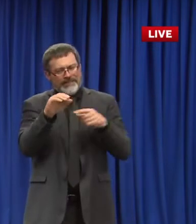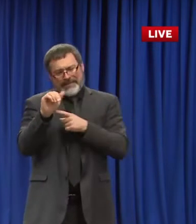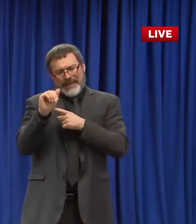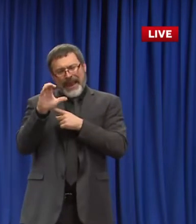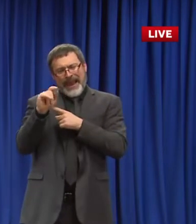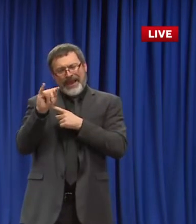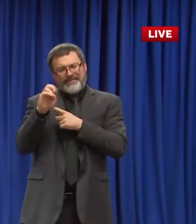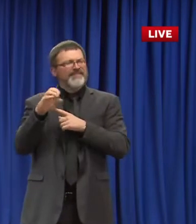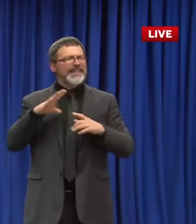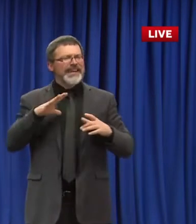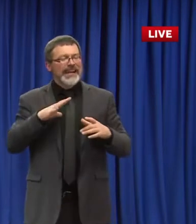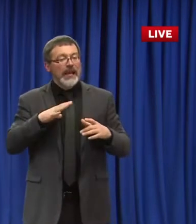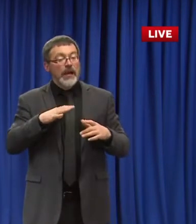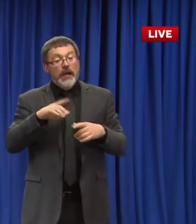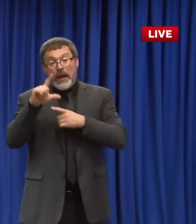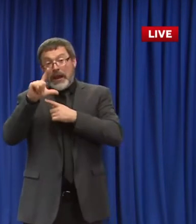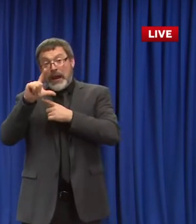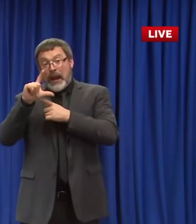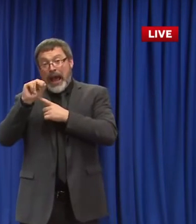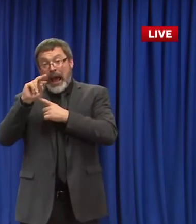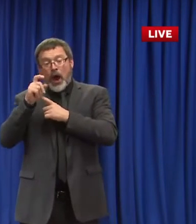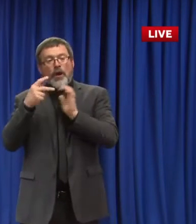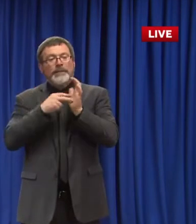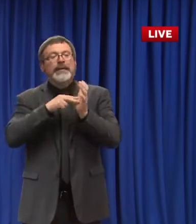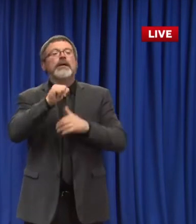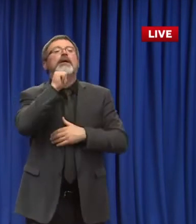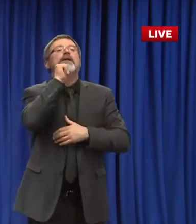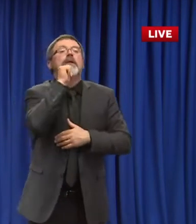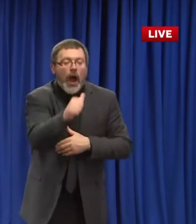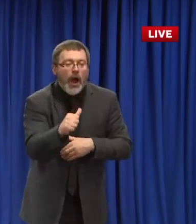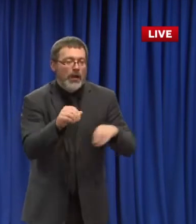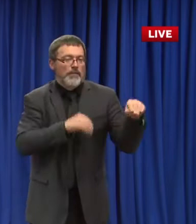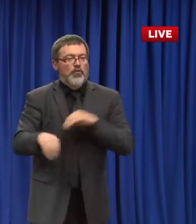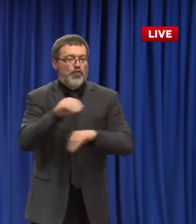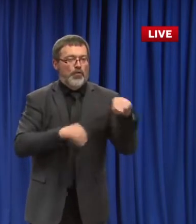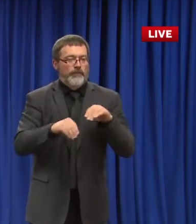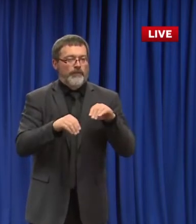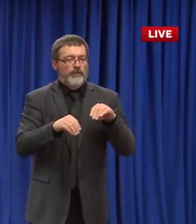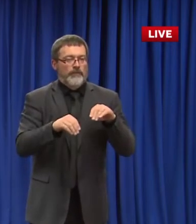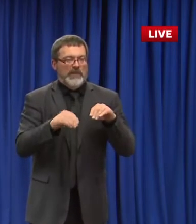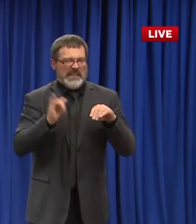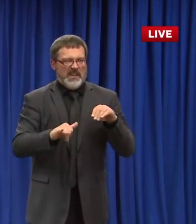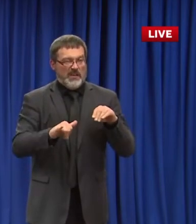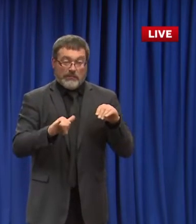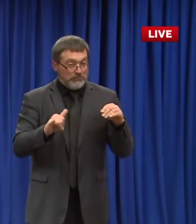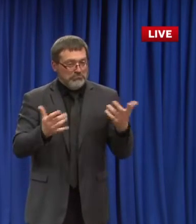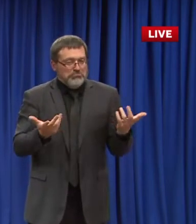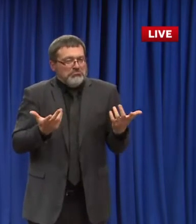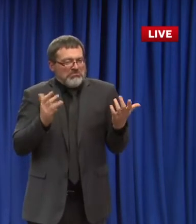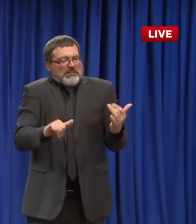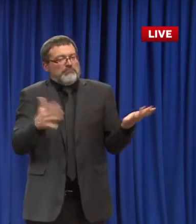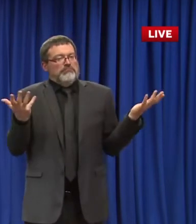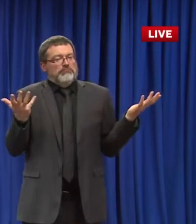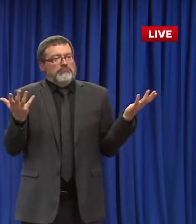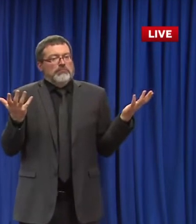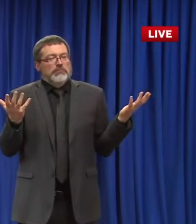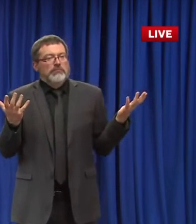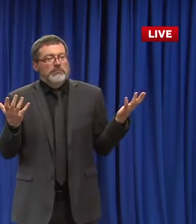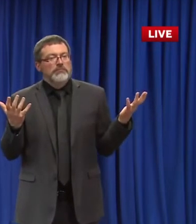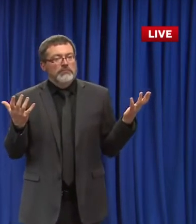TO JUST ENCOURAGE THAT DISTANCING THAT PHYSICAL THAT PHYSICAL DISTANCING. SO BY KEEPING PEOPLE MOVING WITH ACTIVE RECREATION, THAT’S ONE WAY TO DO THAT. OTHER PARTS OF THE COUNTRY OF SEEN IT WORKED FAIRLY.